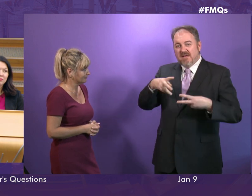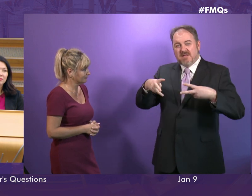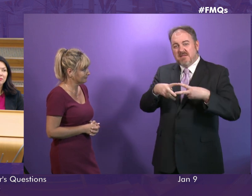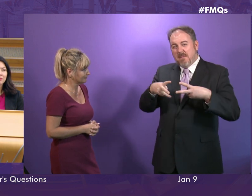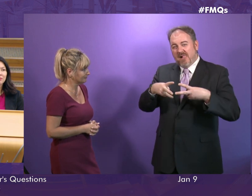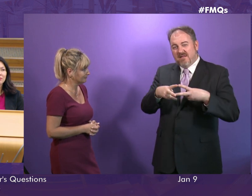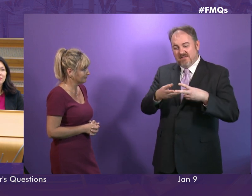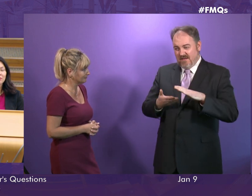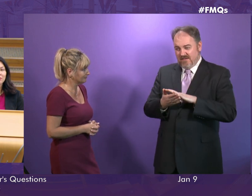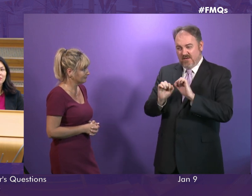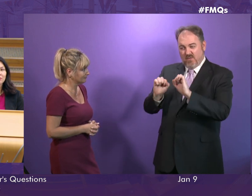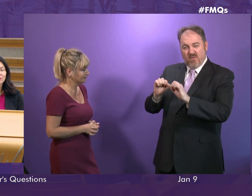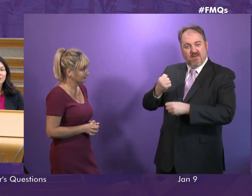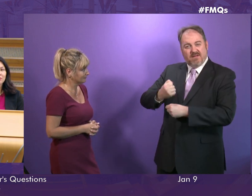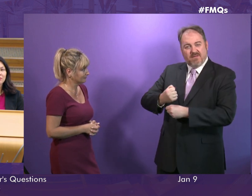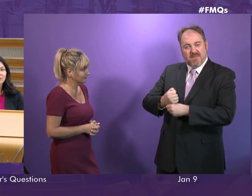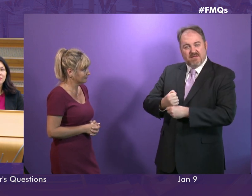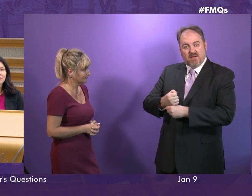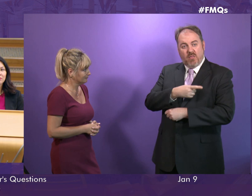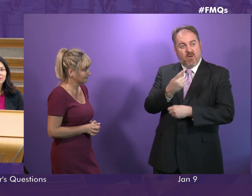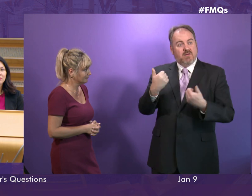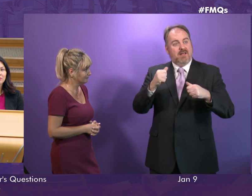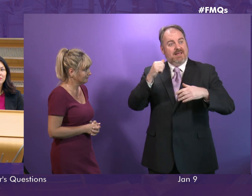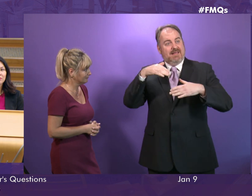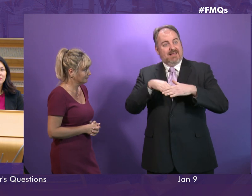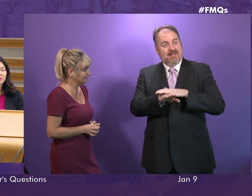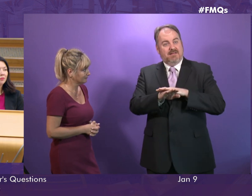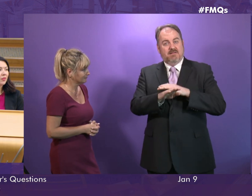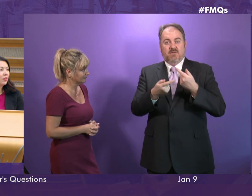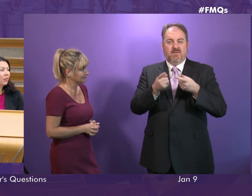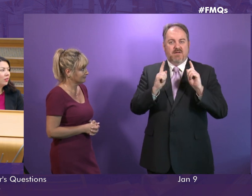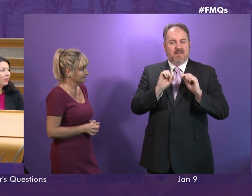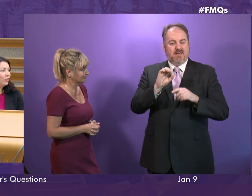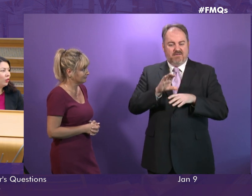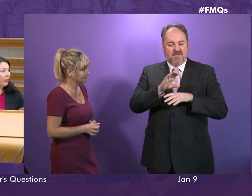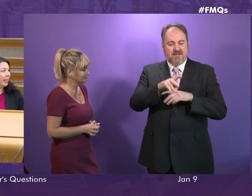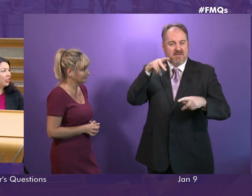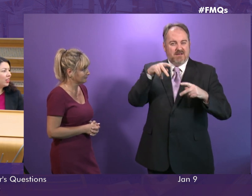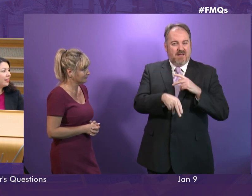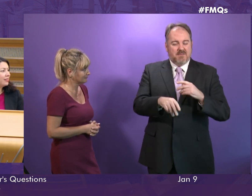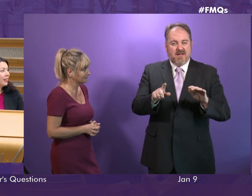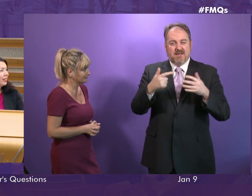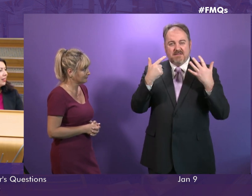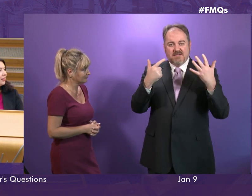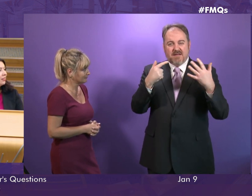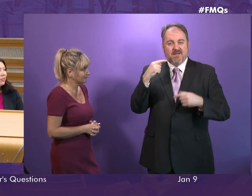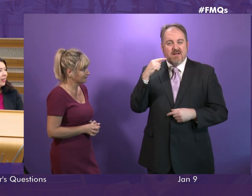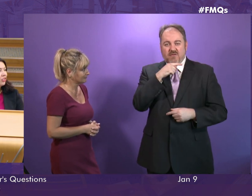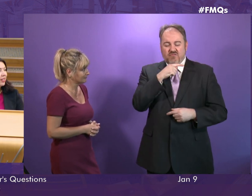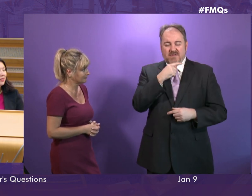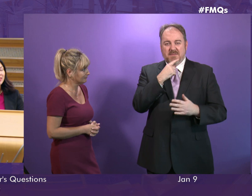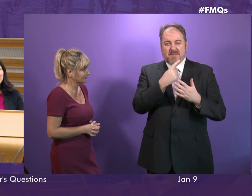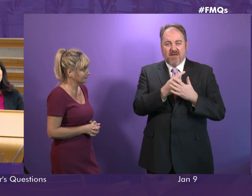Government. For those who do get into university, funding has been cut by £700 per student.